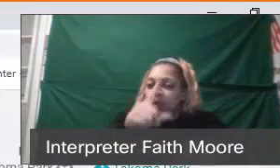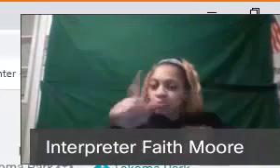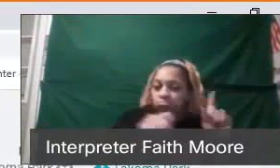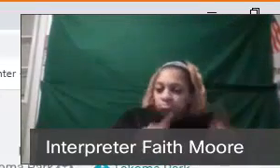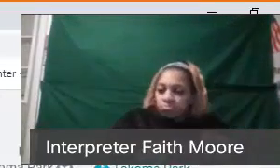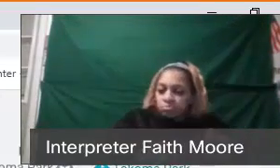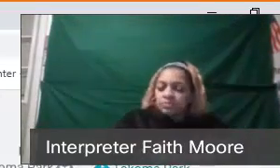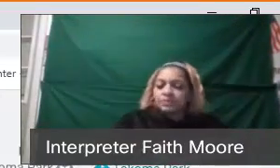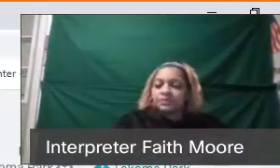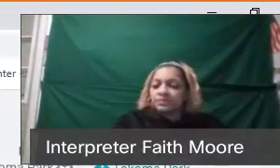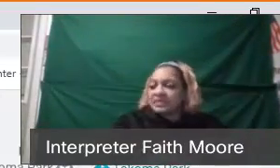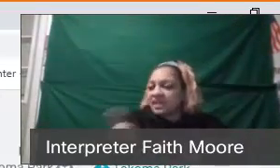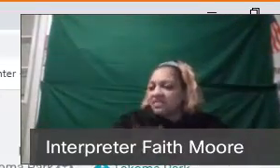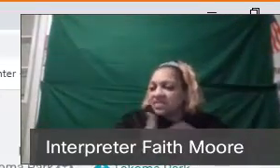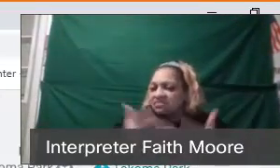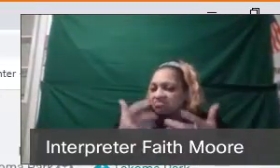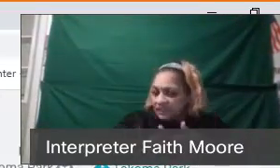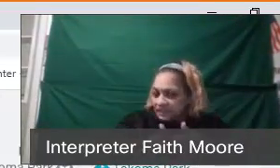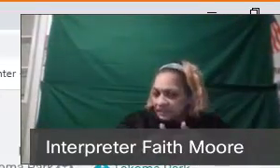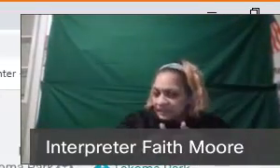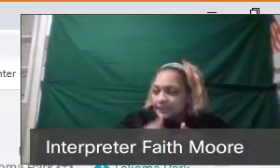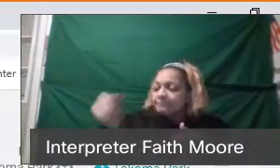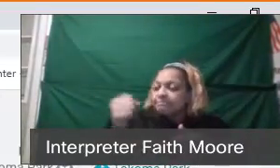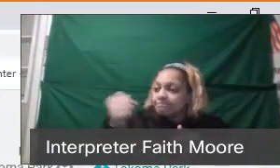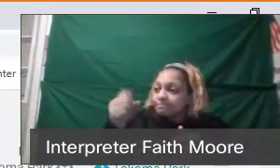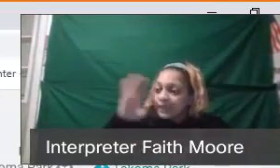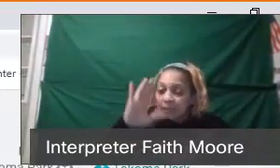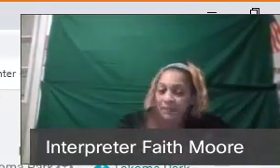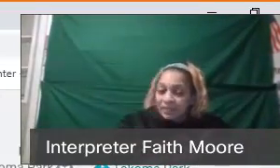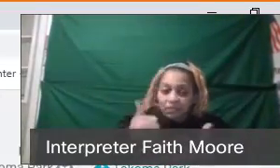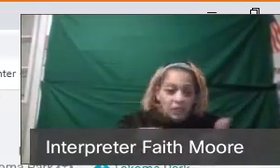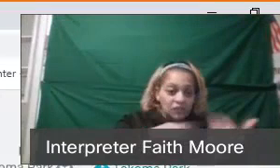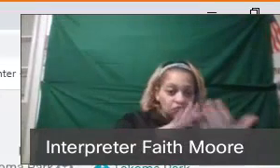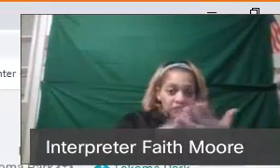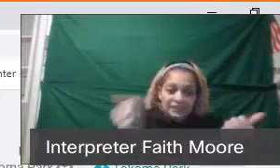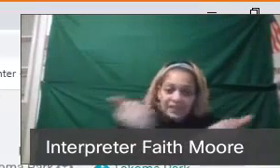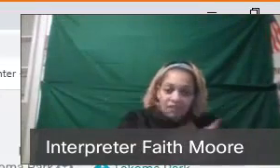Text, I believe we have addressed everybody who already asked a question.